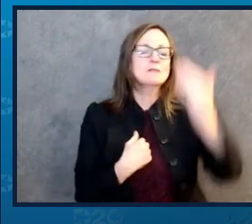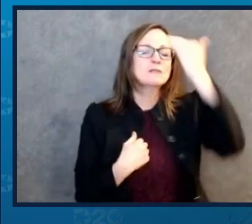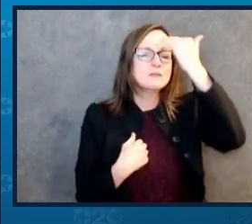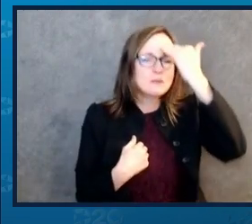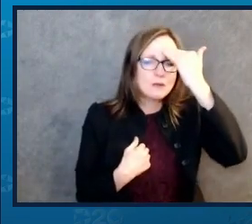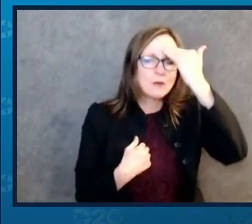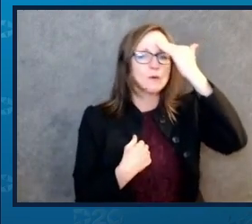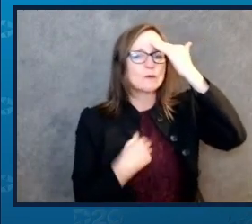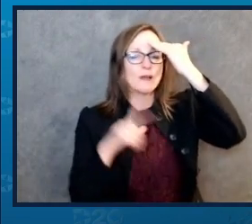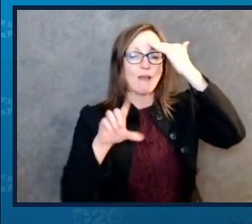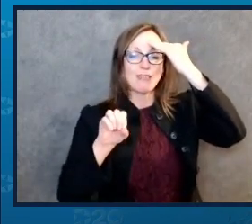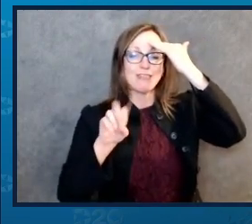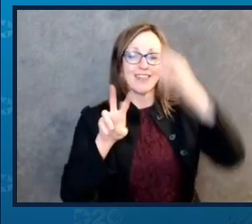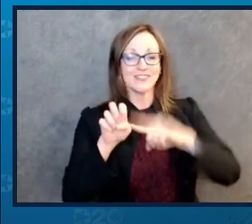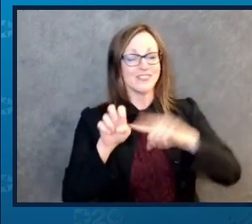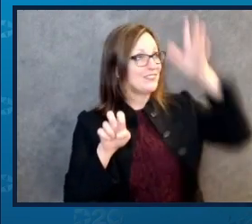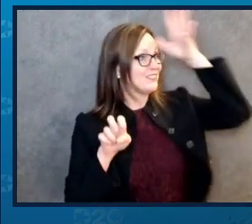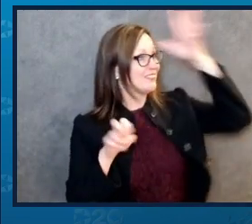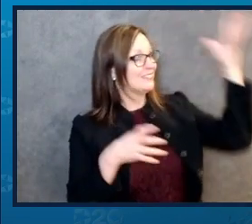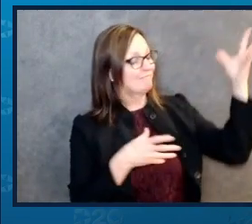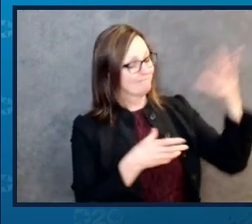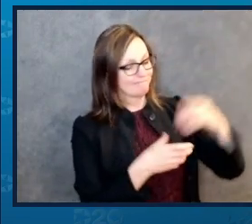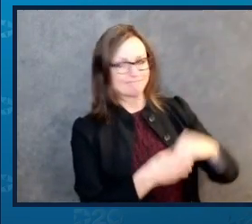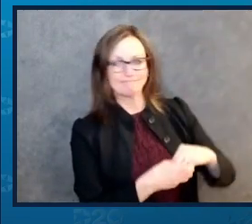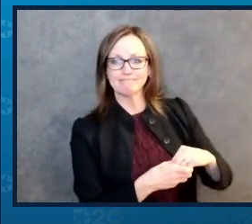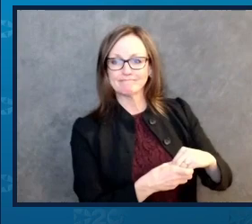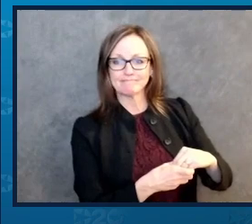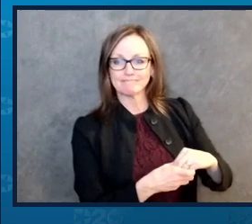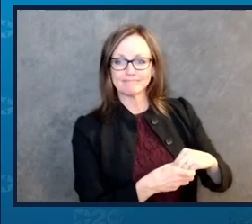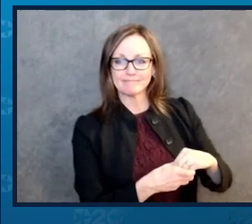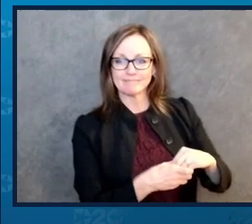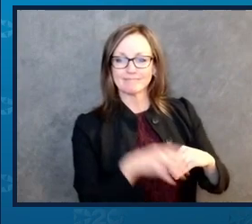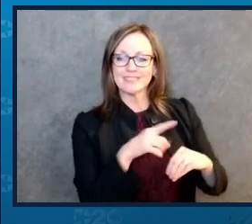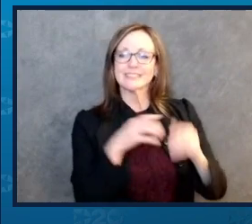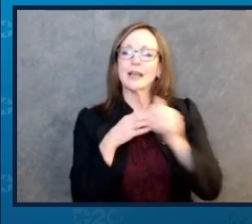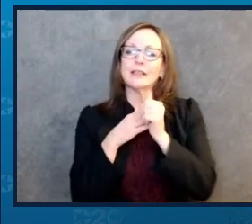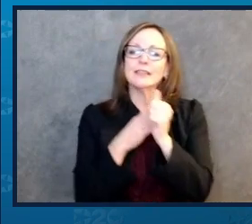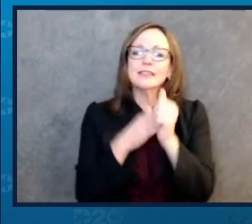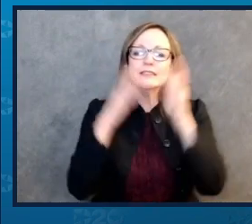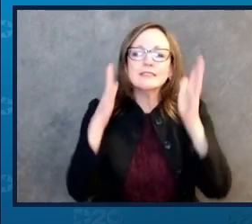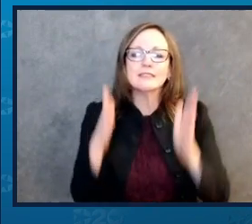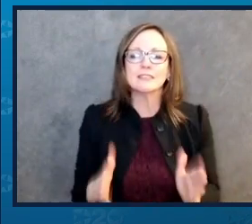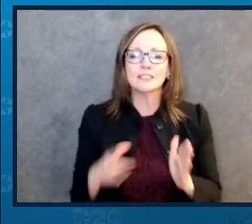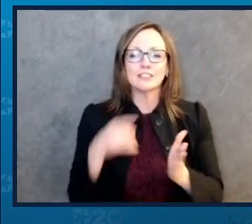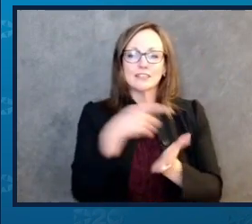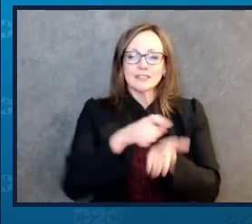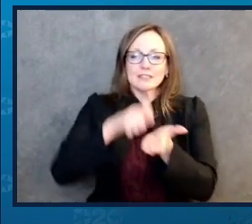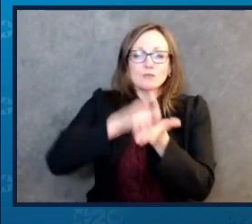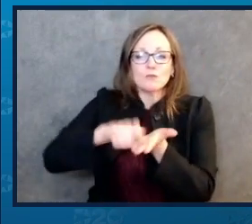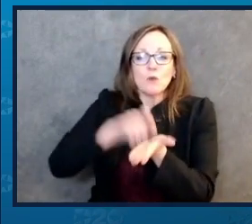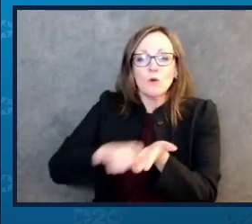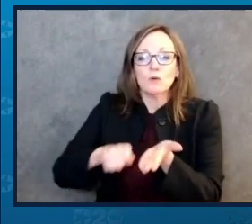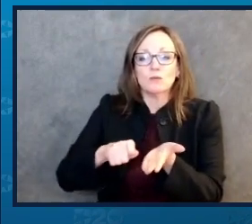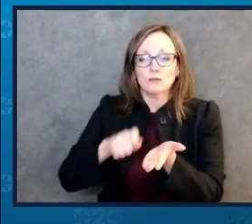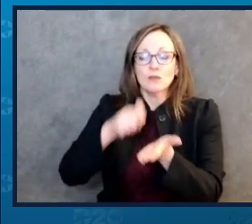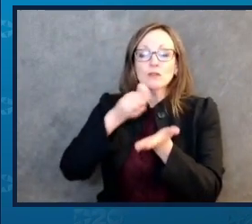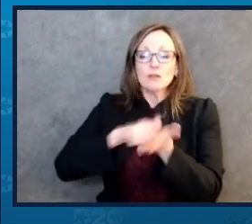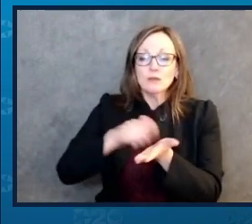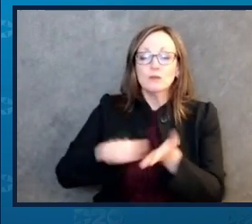THIS IS THE LEADER WHO WROTE THE VIOLENCE AGAINST WOMEN AC, AND